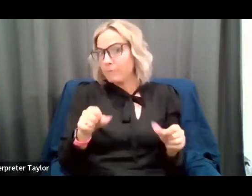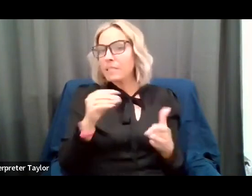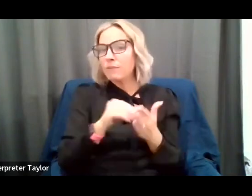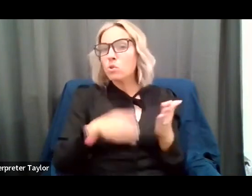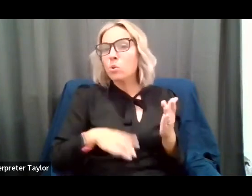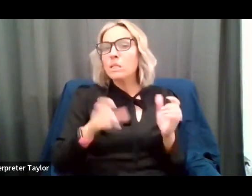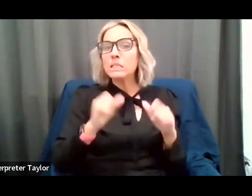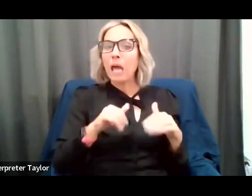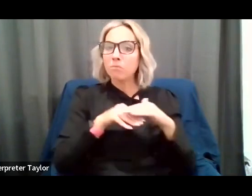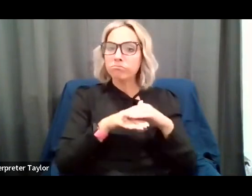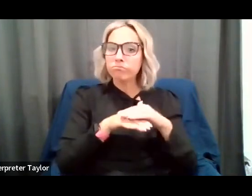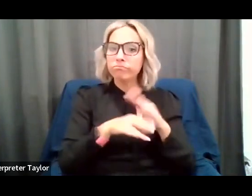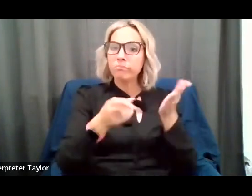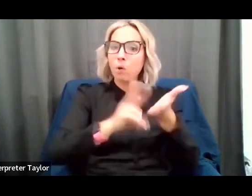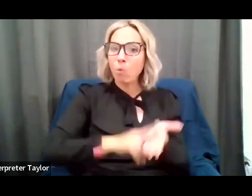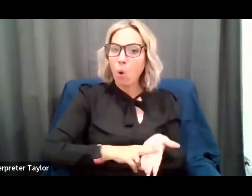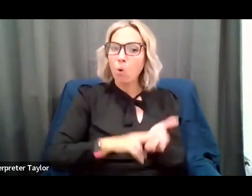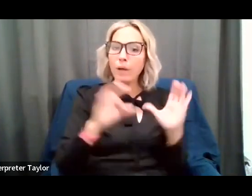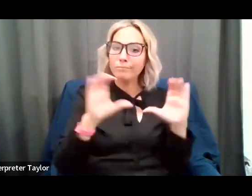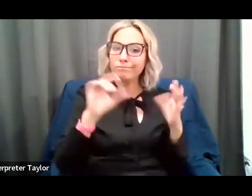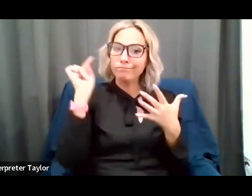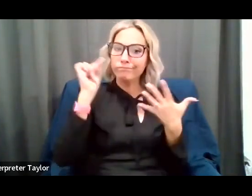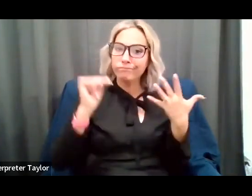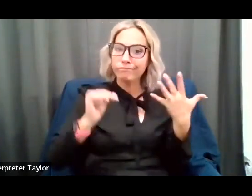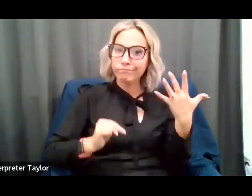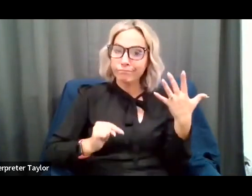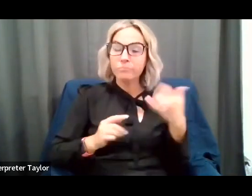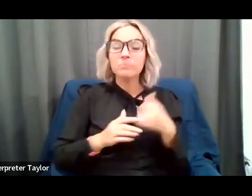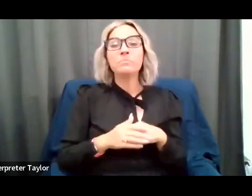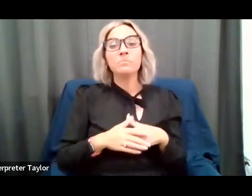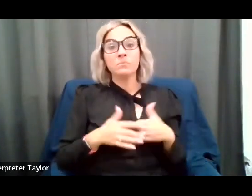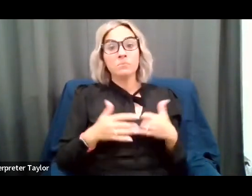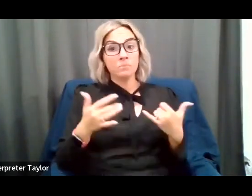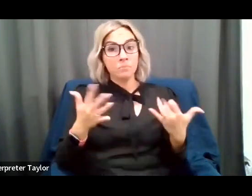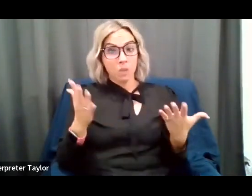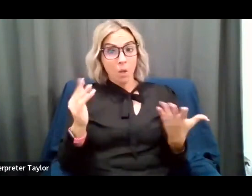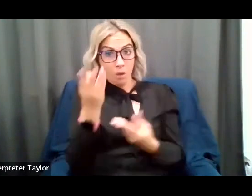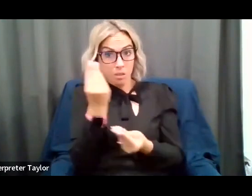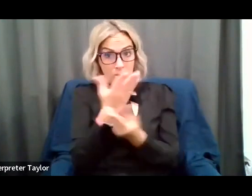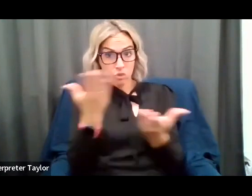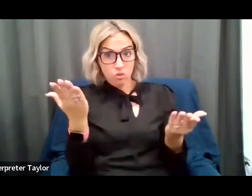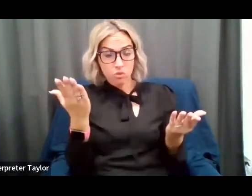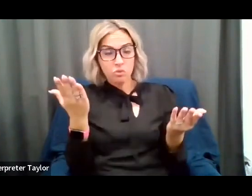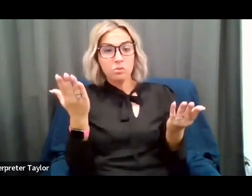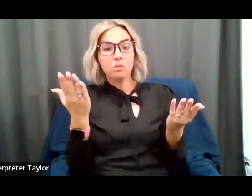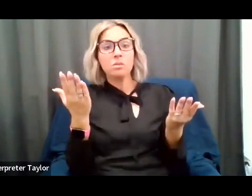get on and enroll and do things of that nature. Now, I wanted to share with you, um, some of